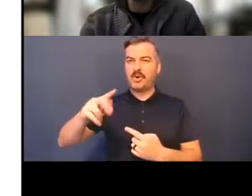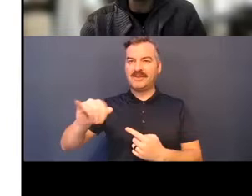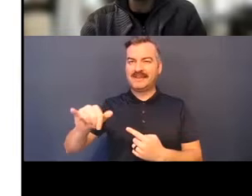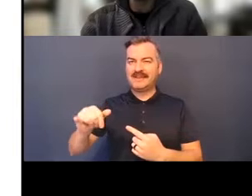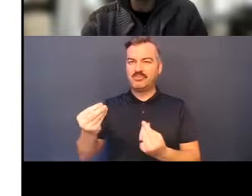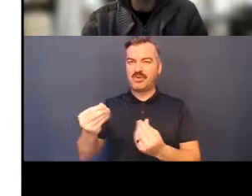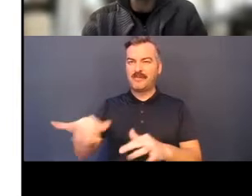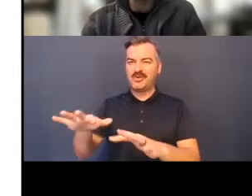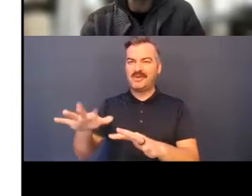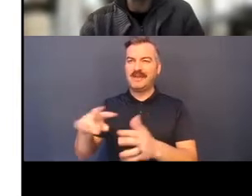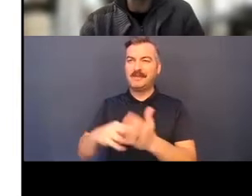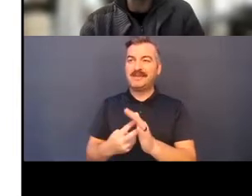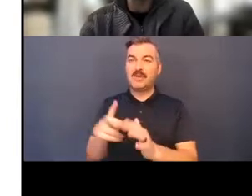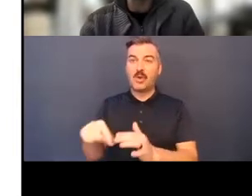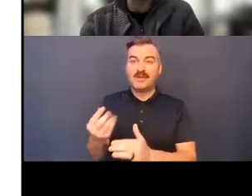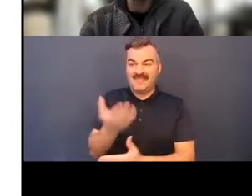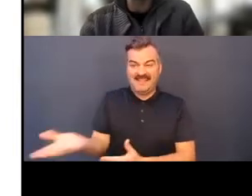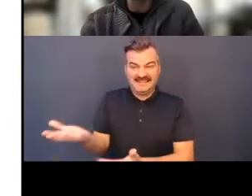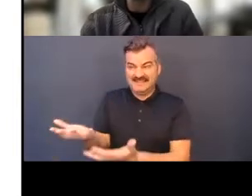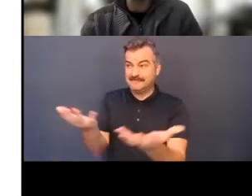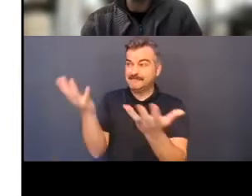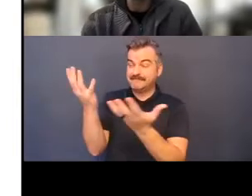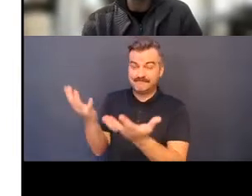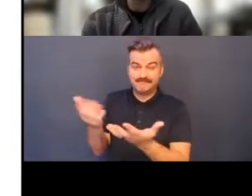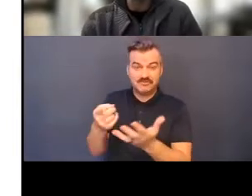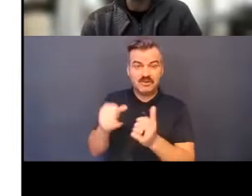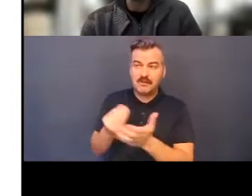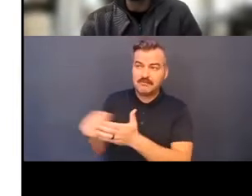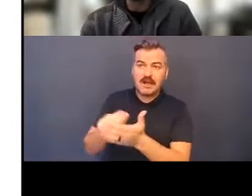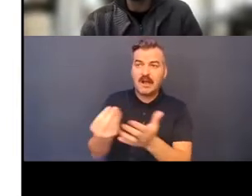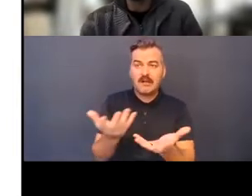as not simply physical objects that one acquires through means of capitalism or other economic